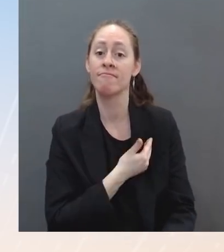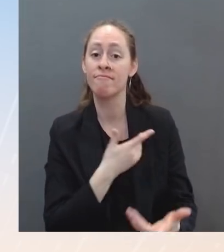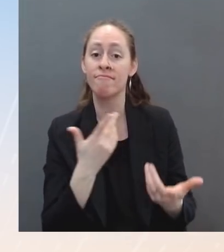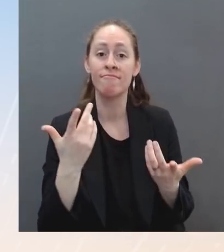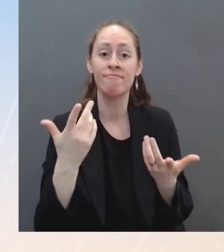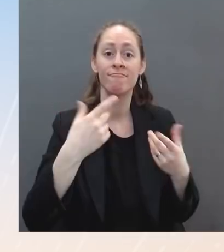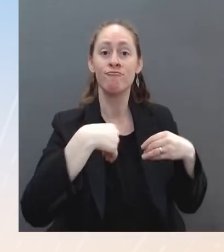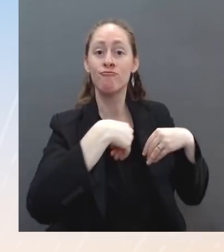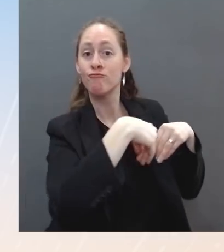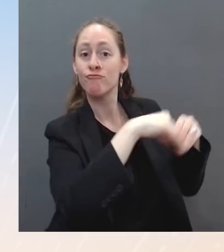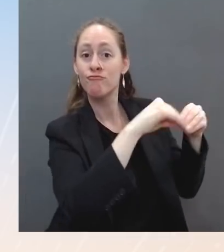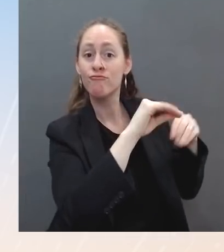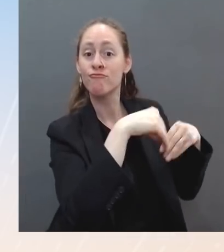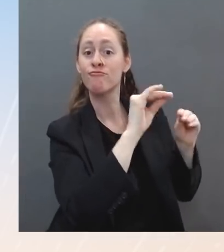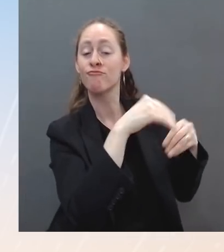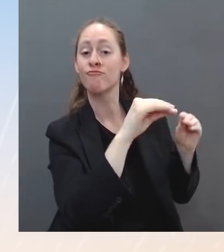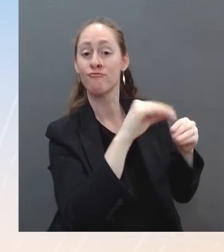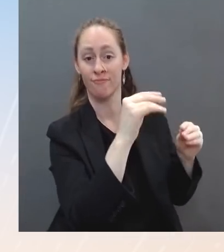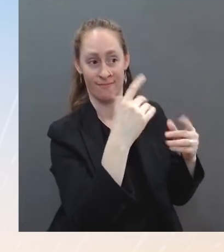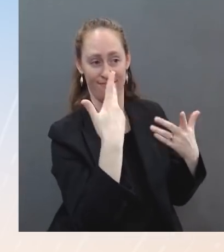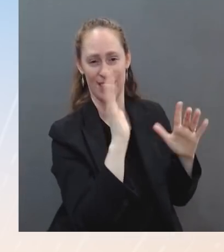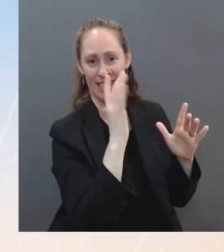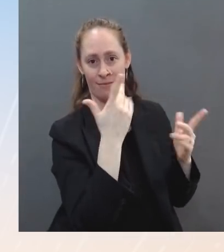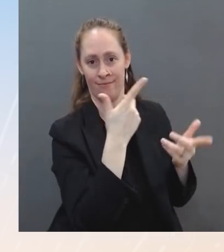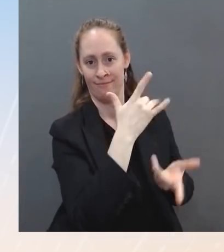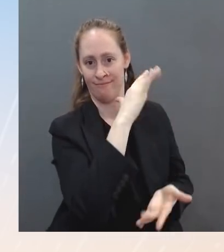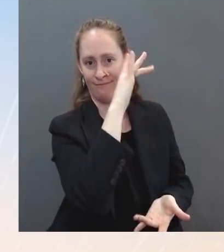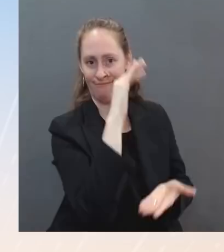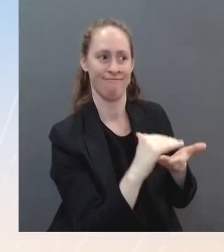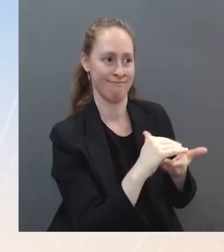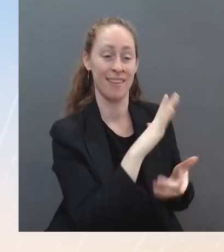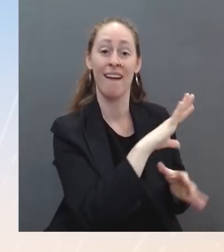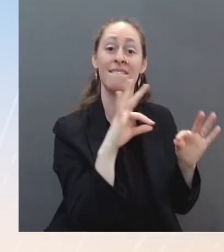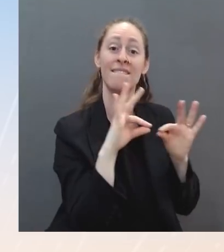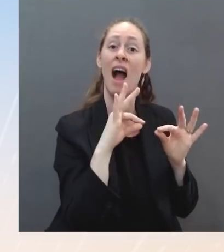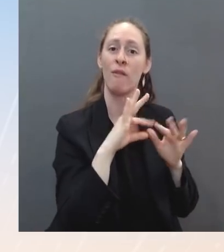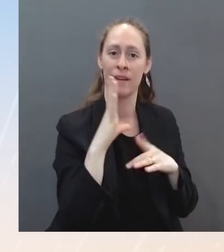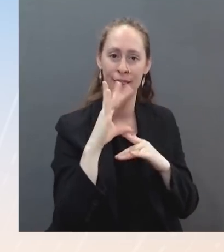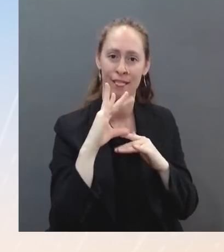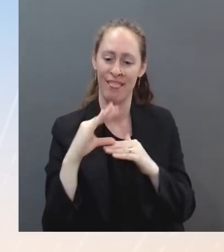as Russia draws down any remaining stockpiles -- for example, spare parts for certain planes and tanks.